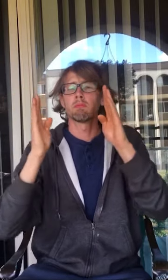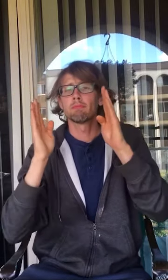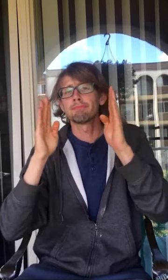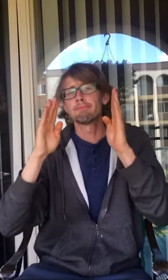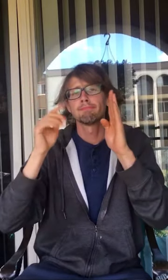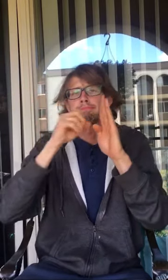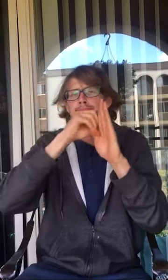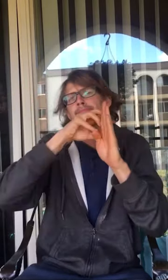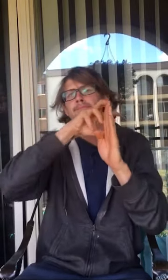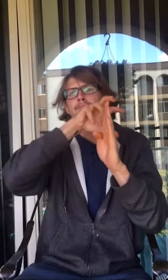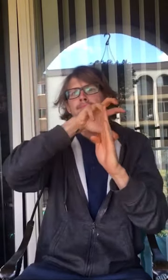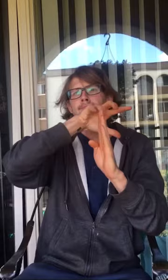[BOOM!]